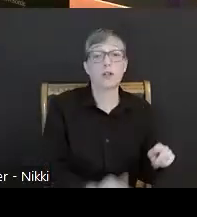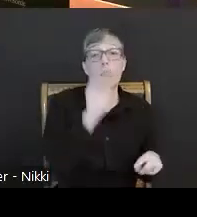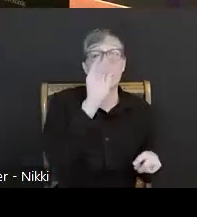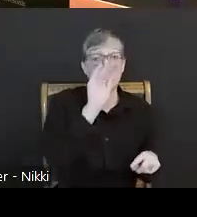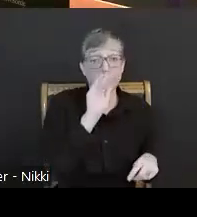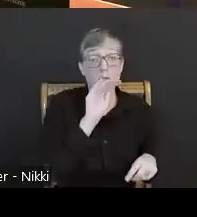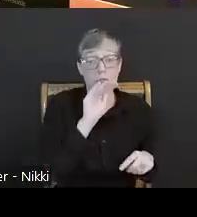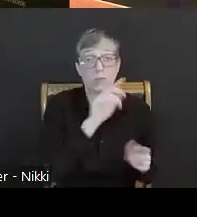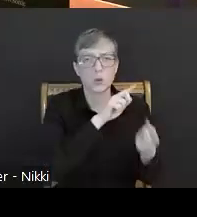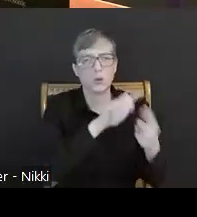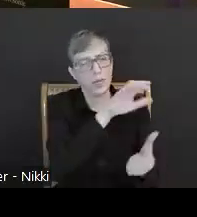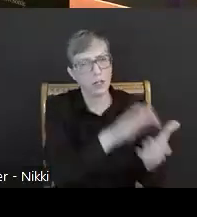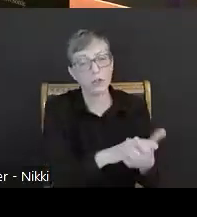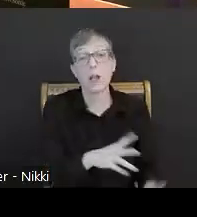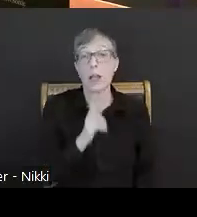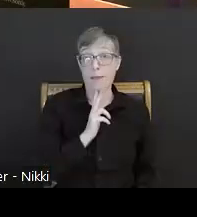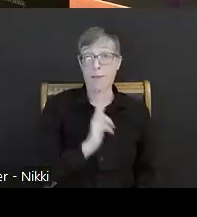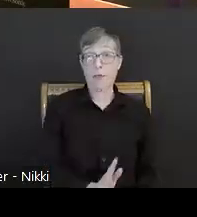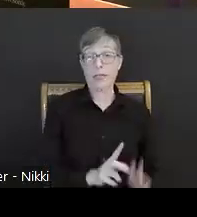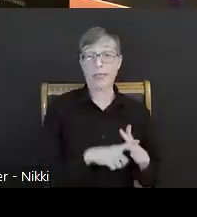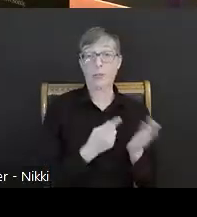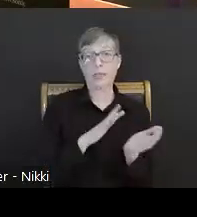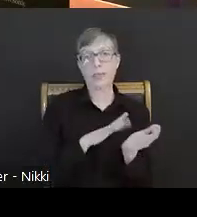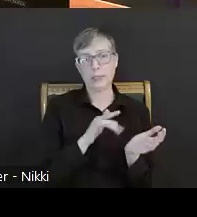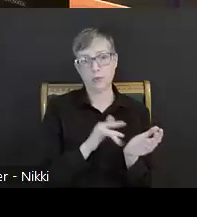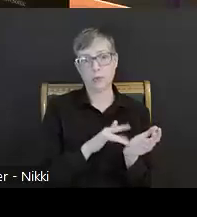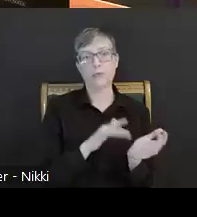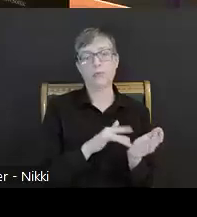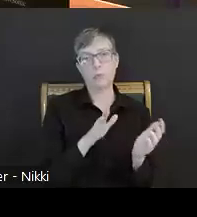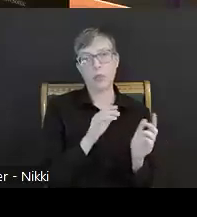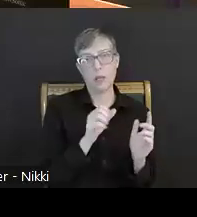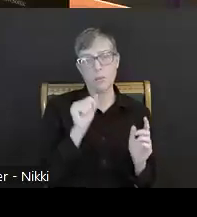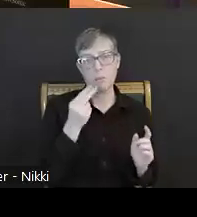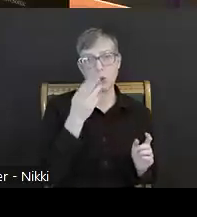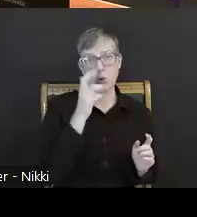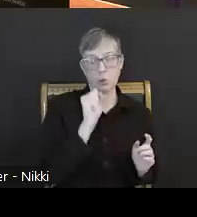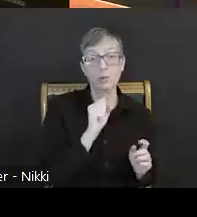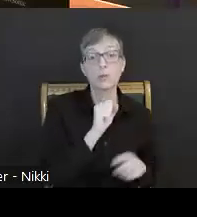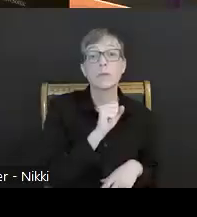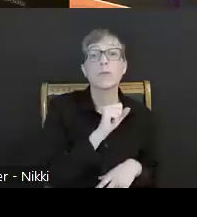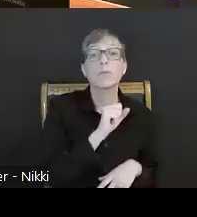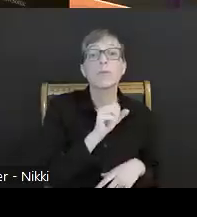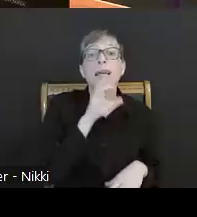sexually abused at the age of 11 she was raped by two men and began to disassociate after that time